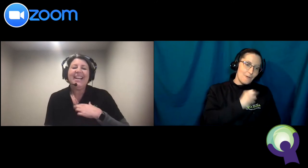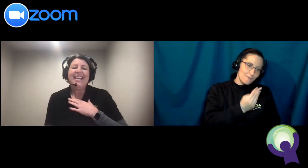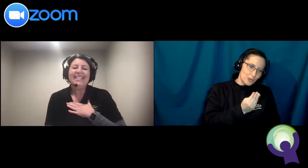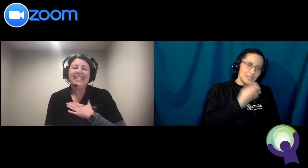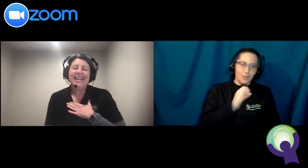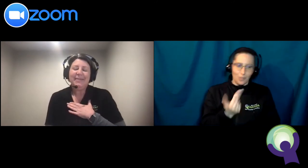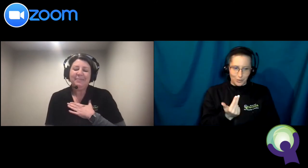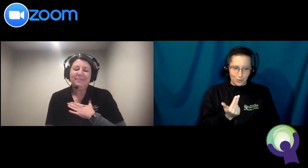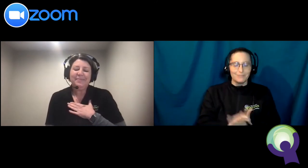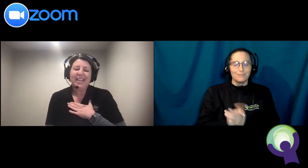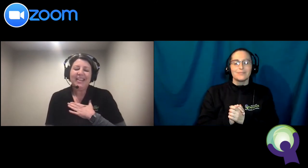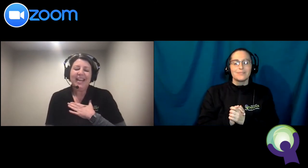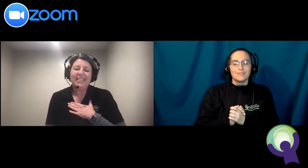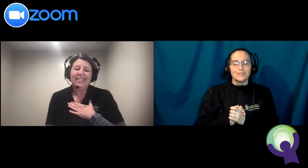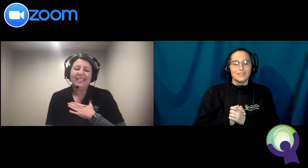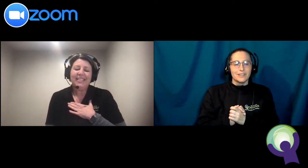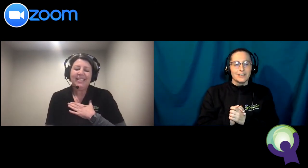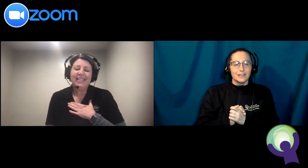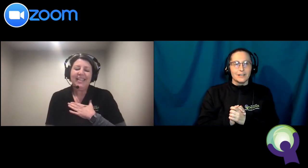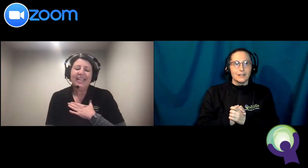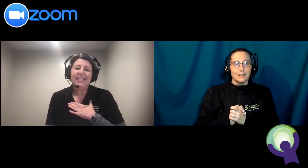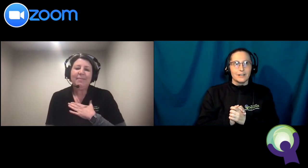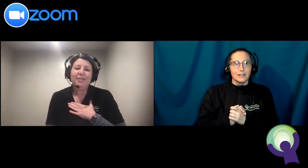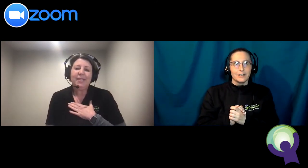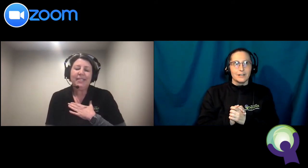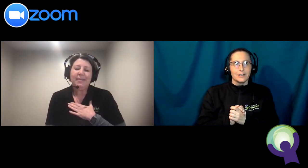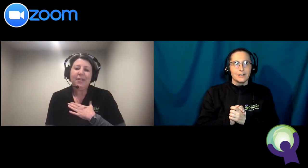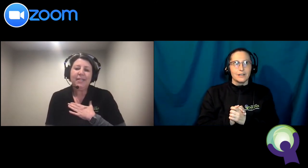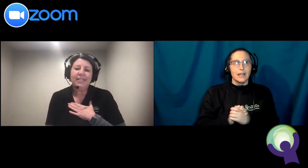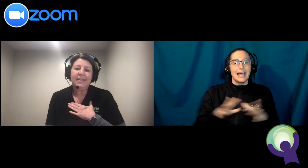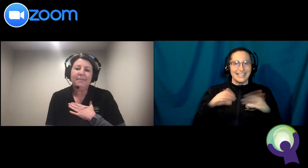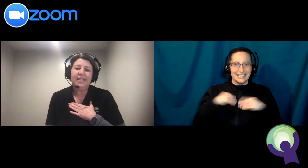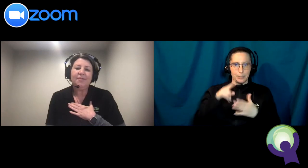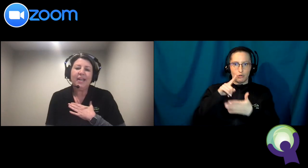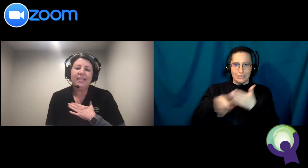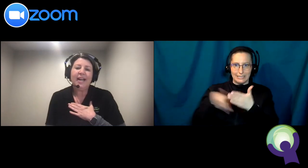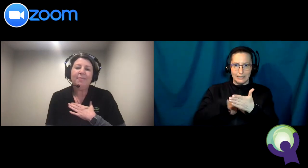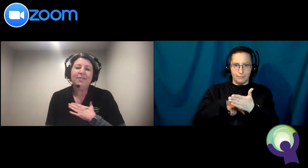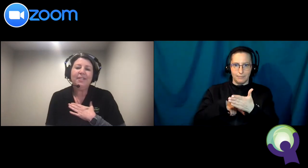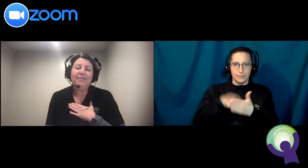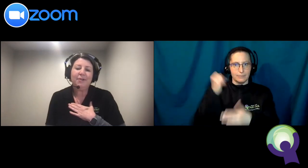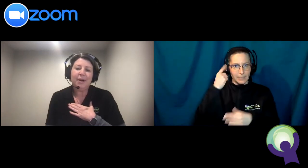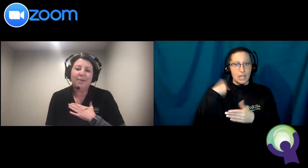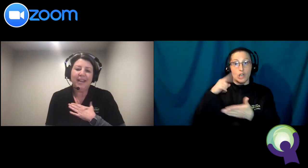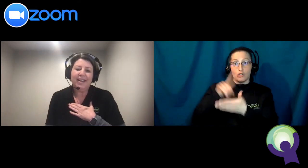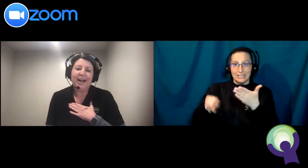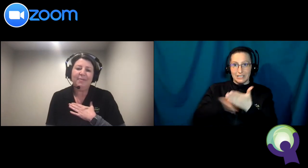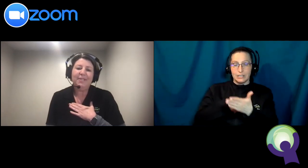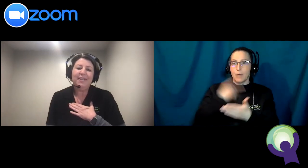is that accept criticism, that criticism is an opportunity for growth and an opportunity